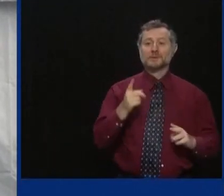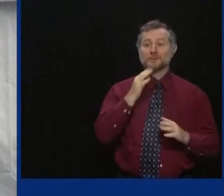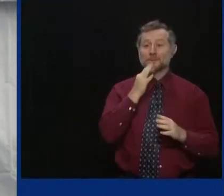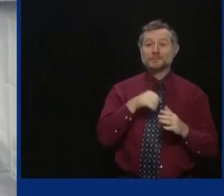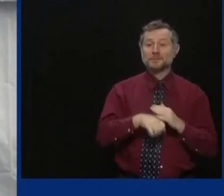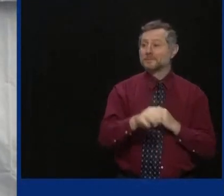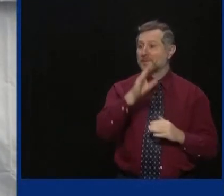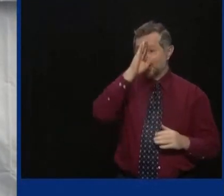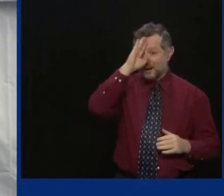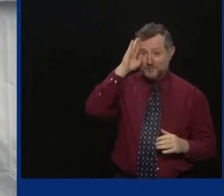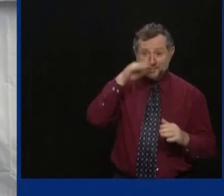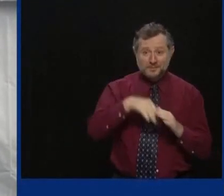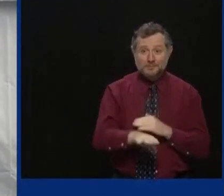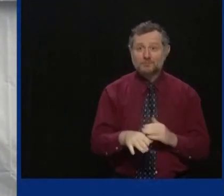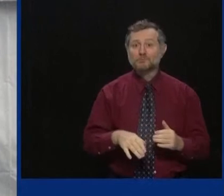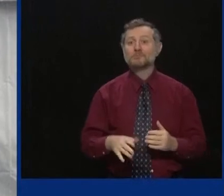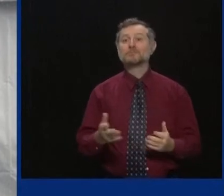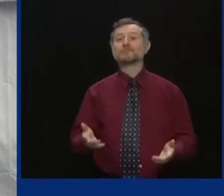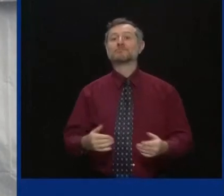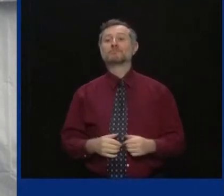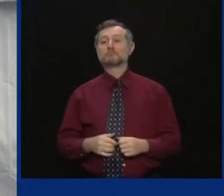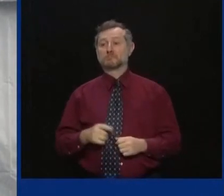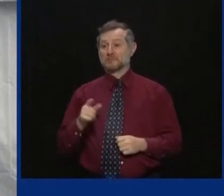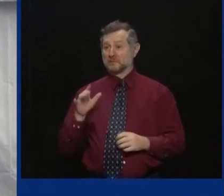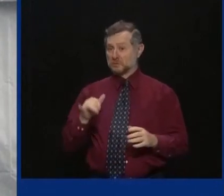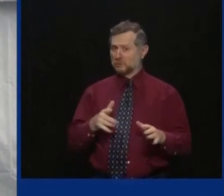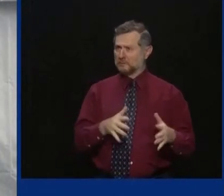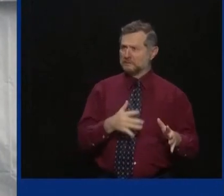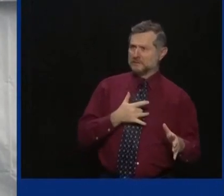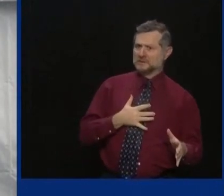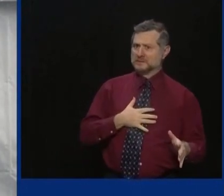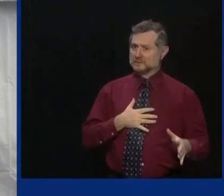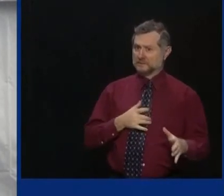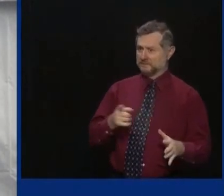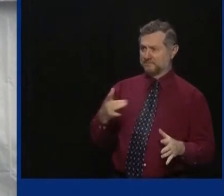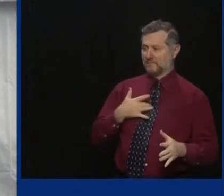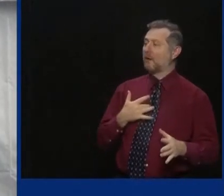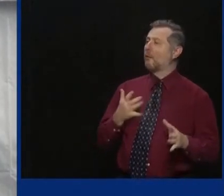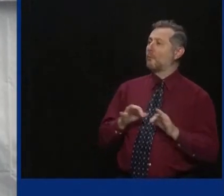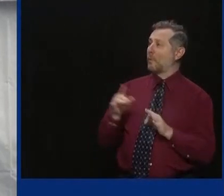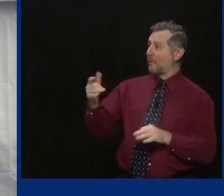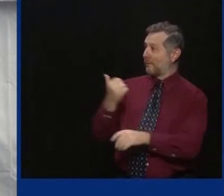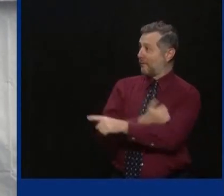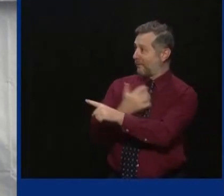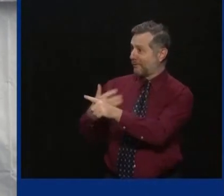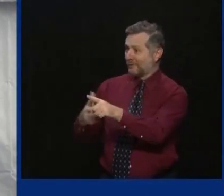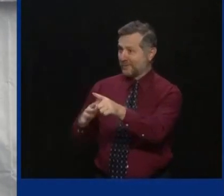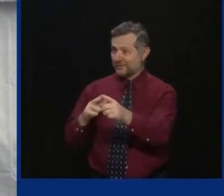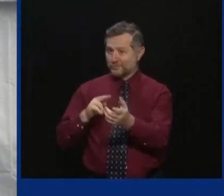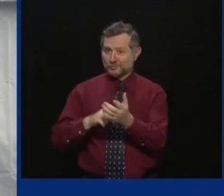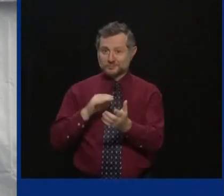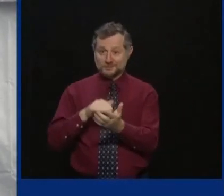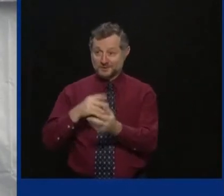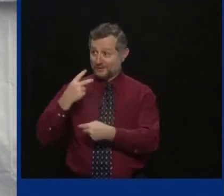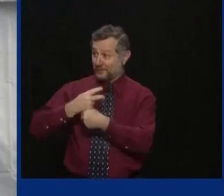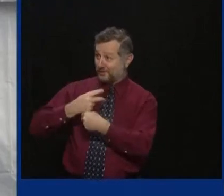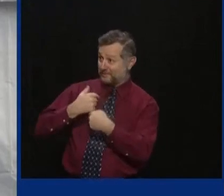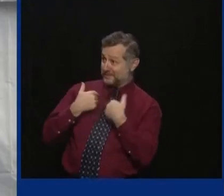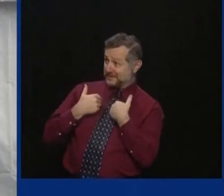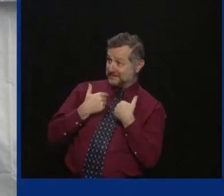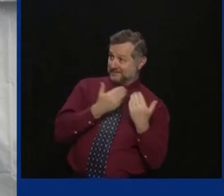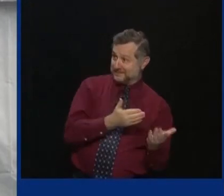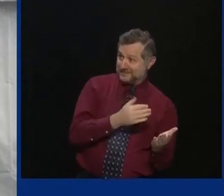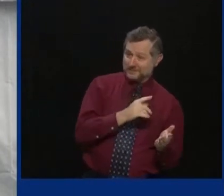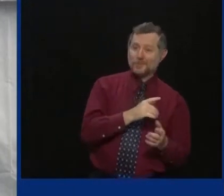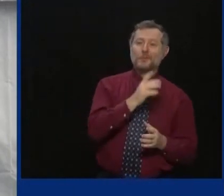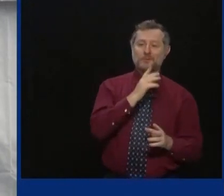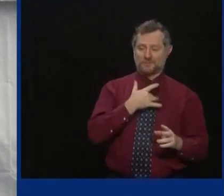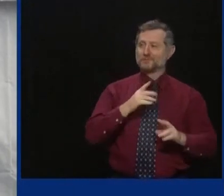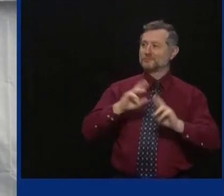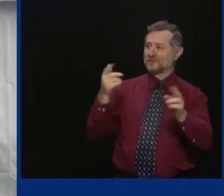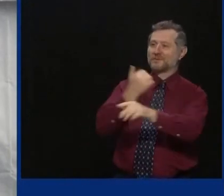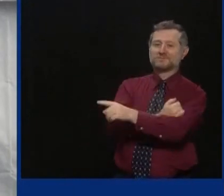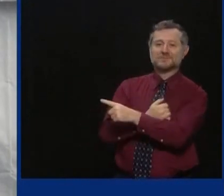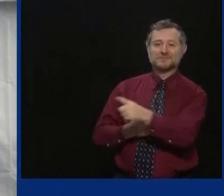ARE AN EXPECT YANT MOM HEADING